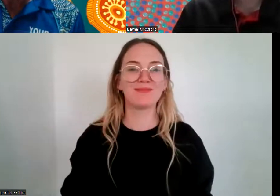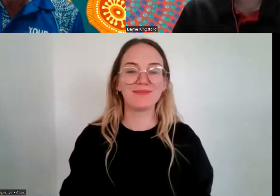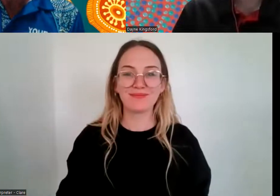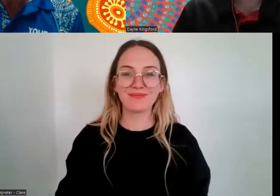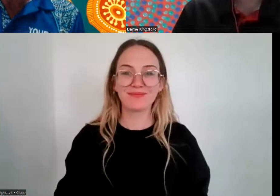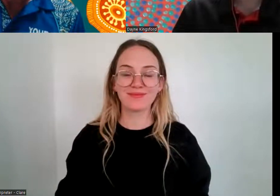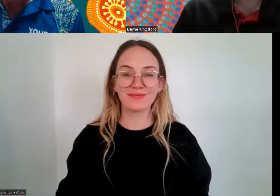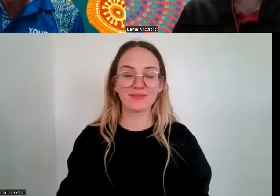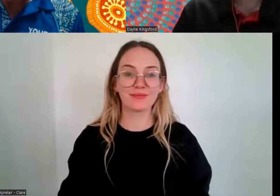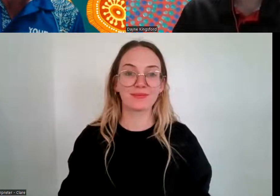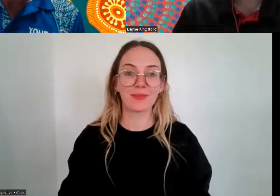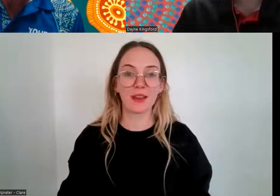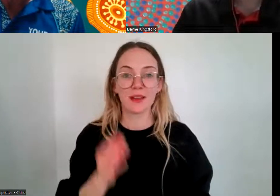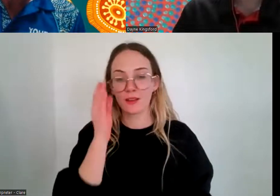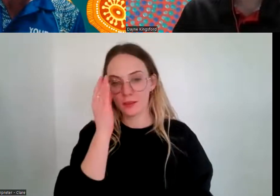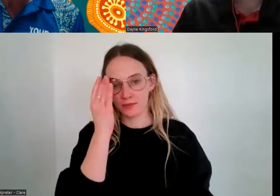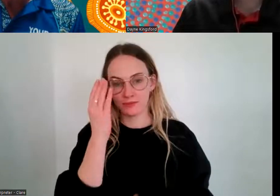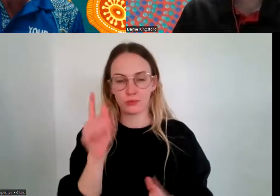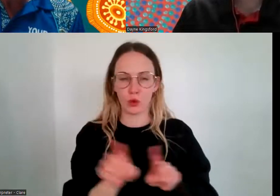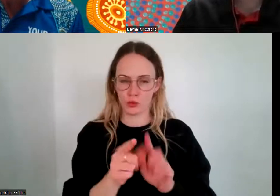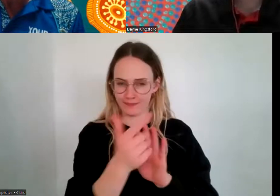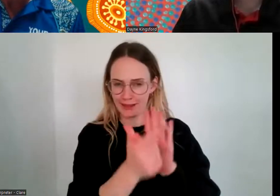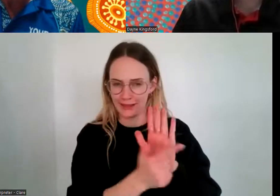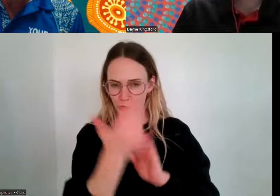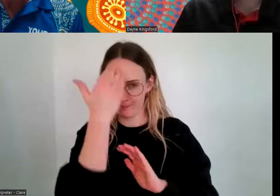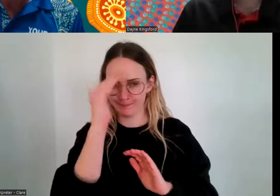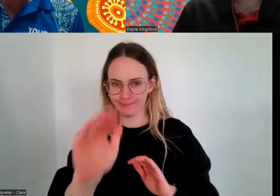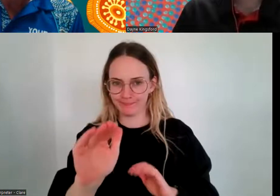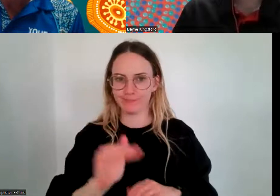An important legal reminder too about participating in today's webinar.